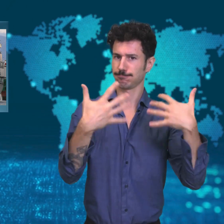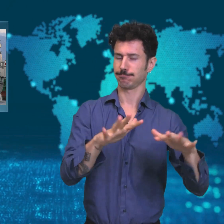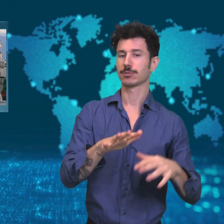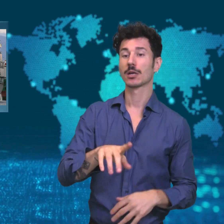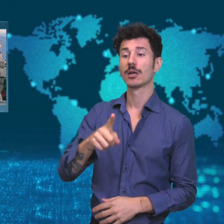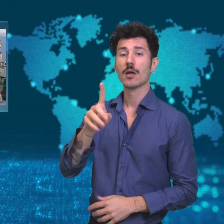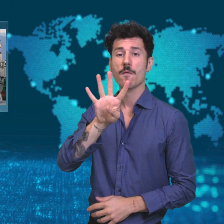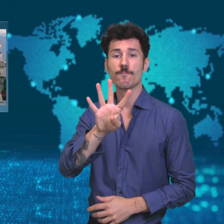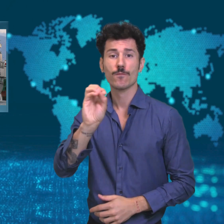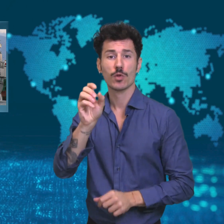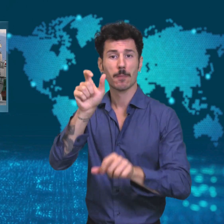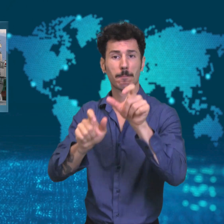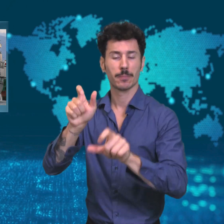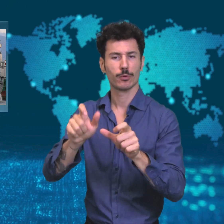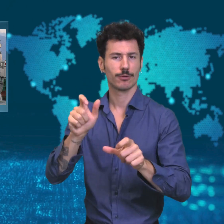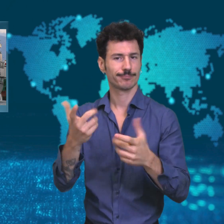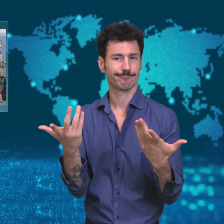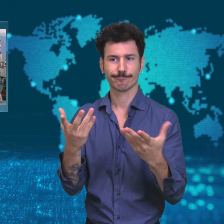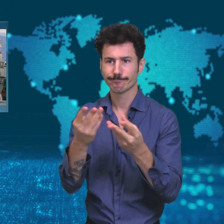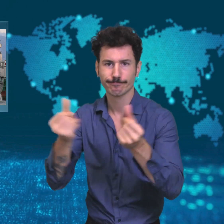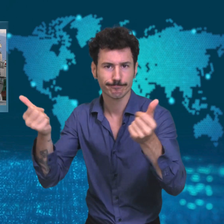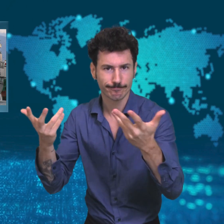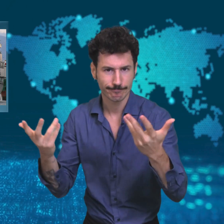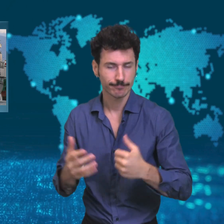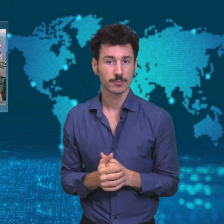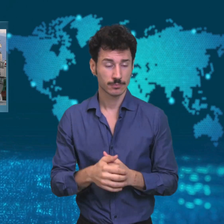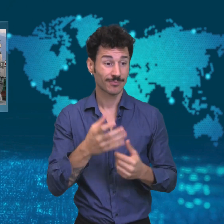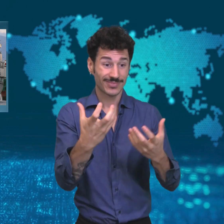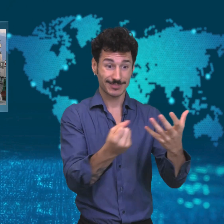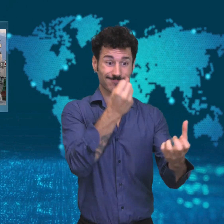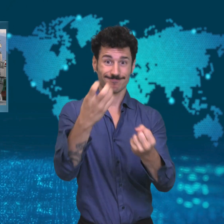and almost 40 crews are still missing.